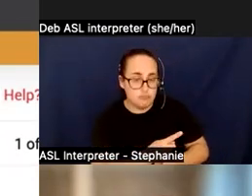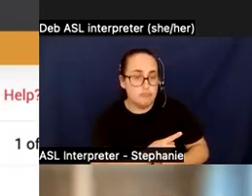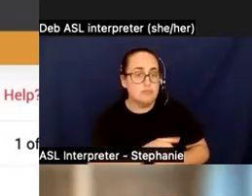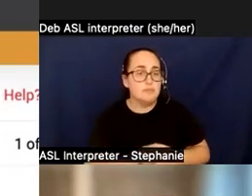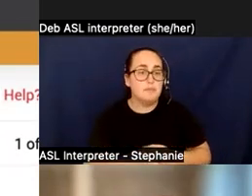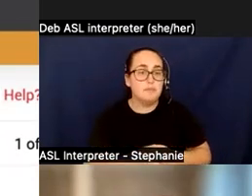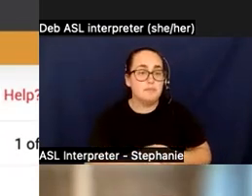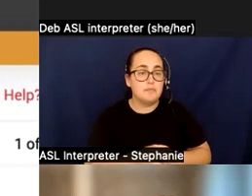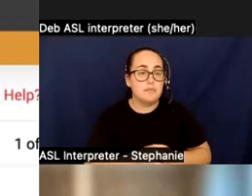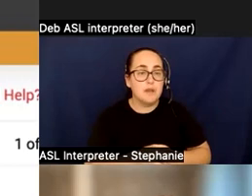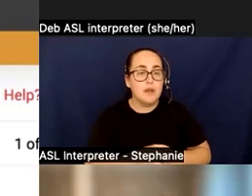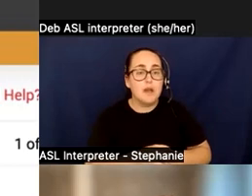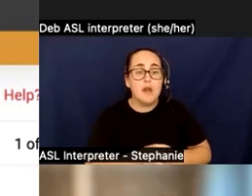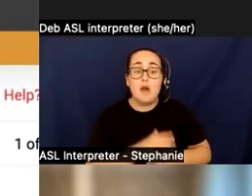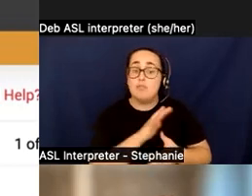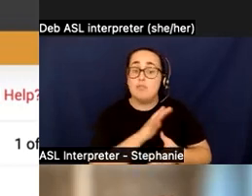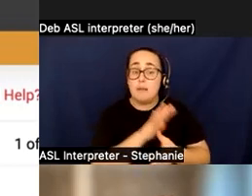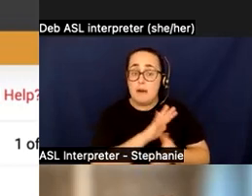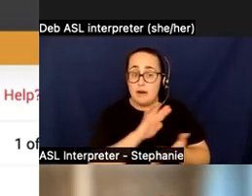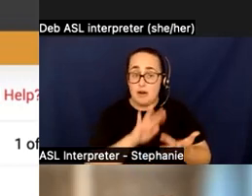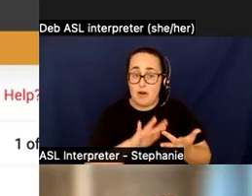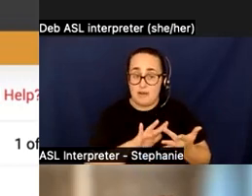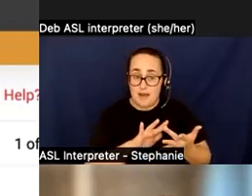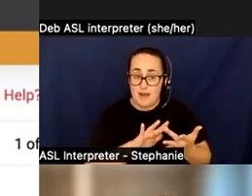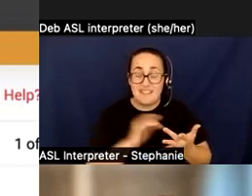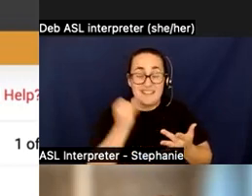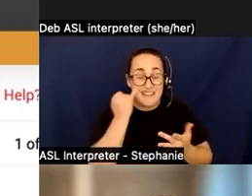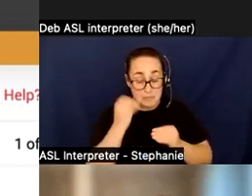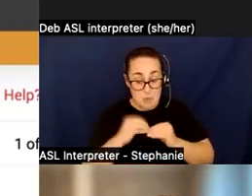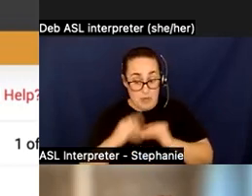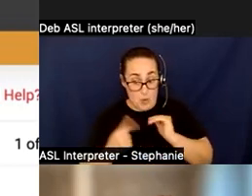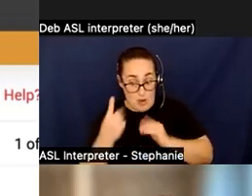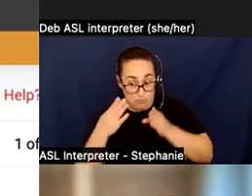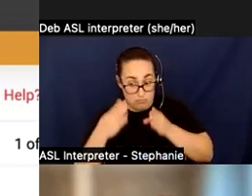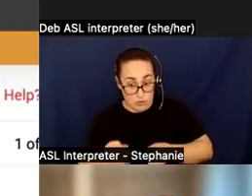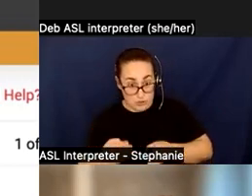primary contact from a dropdown menu. If you have multiple people there, they should all show up,